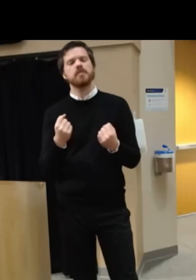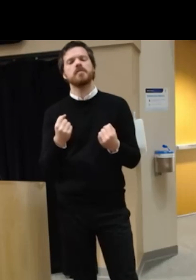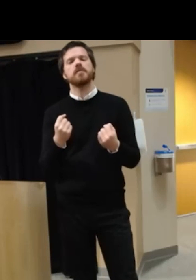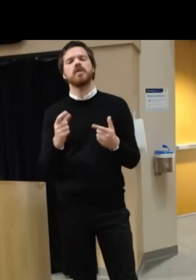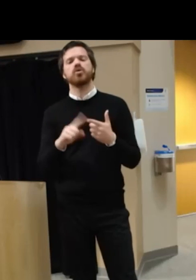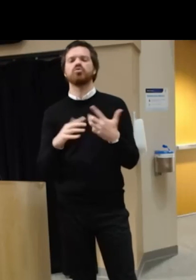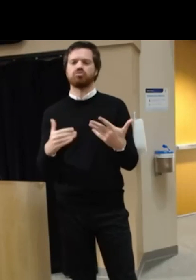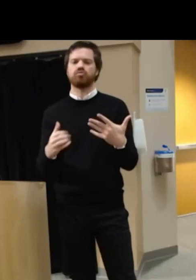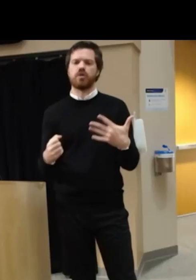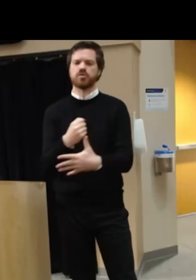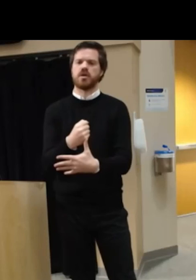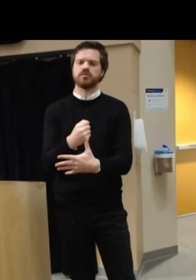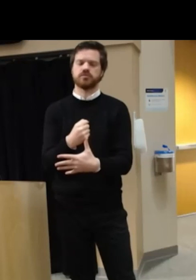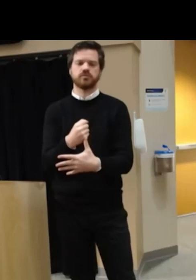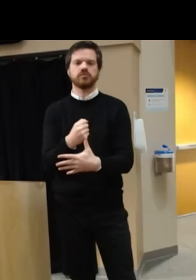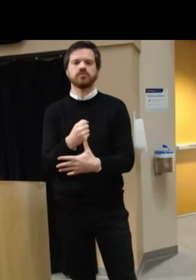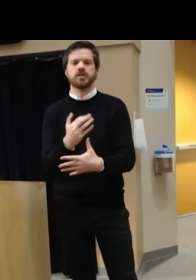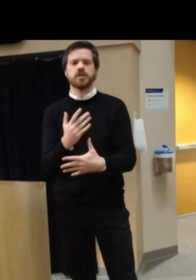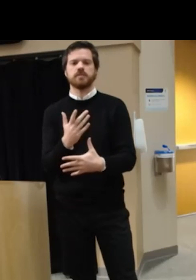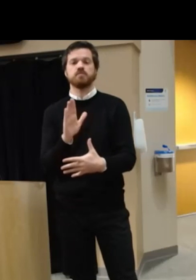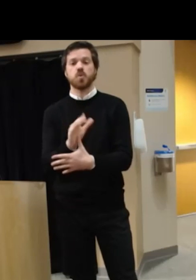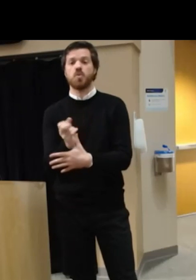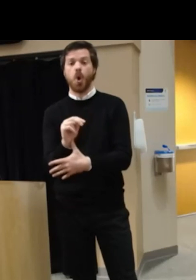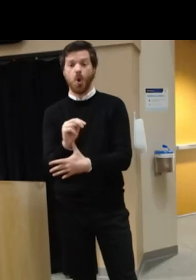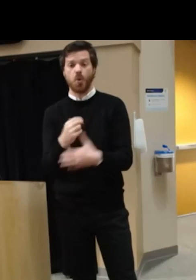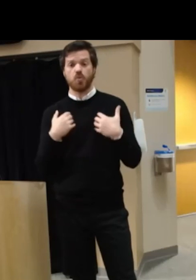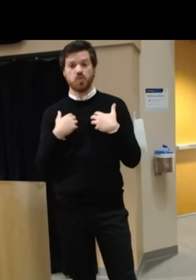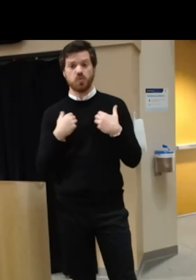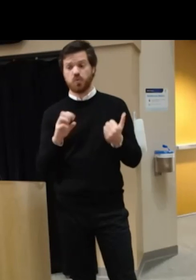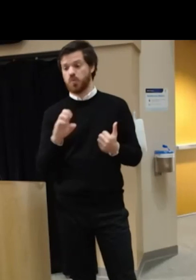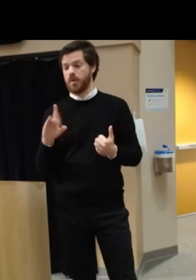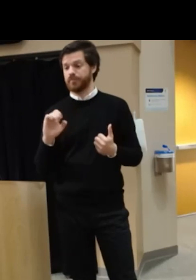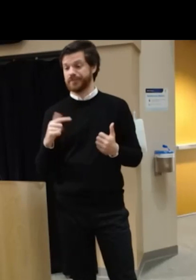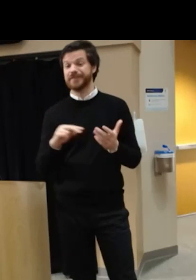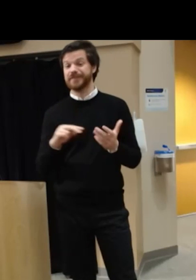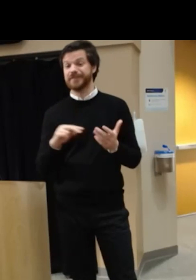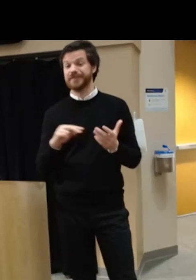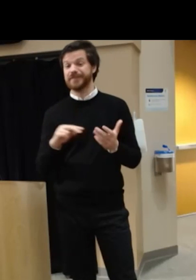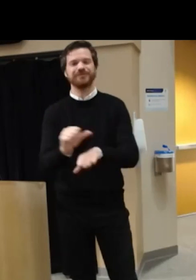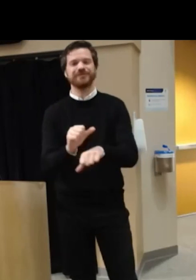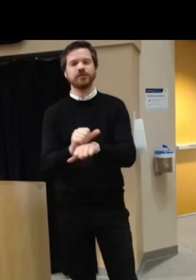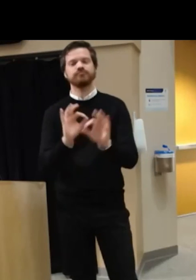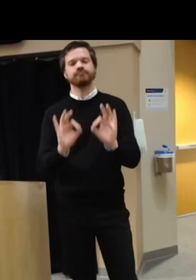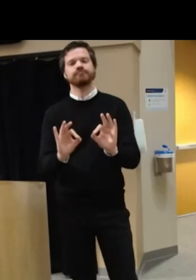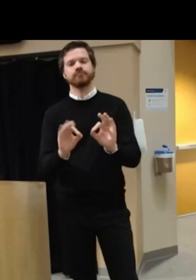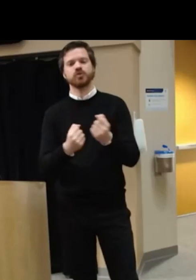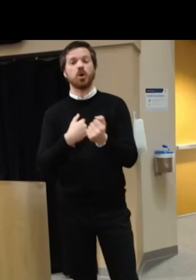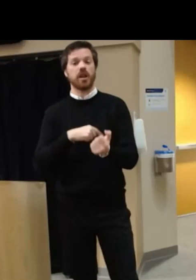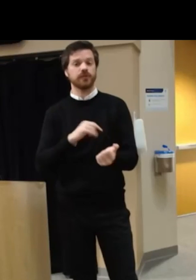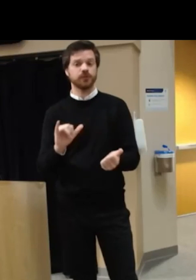prioritize um your own well-being so that you can do your job effectively and support us I